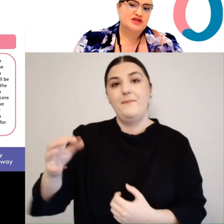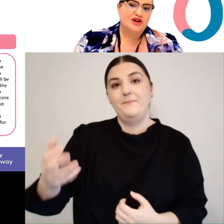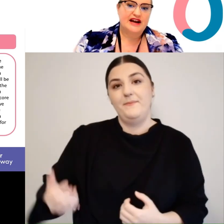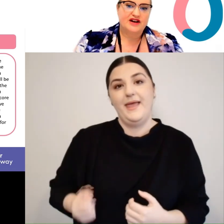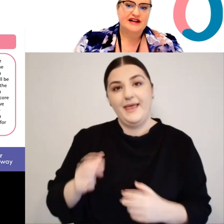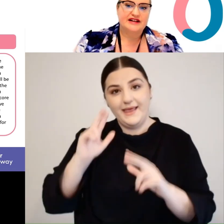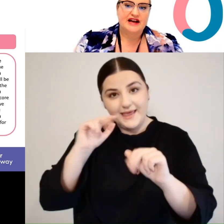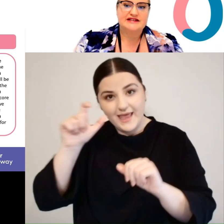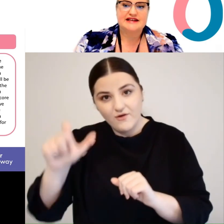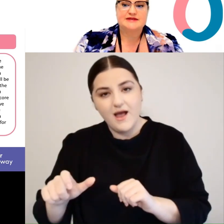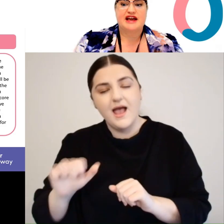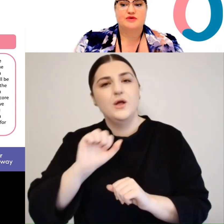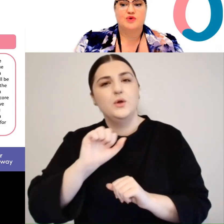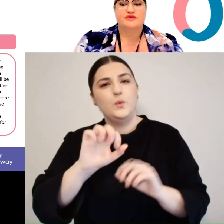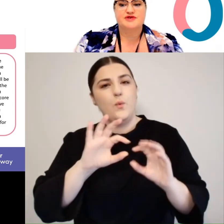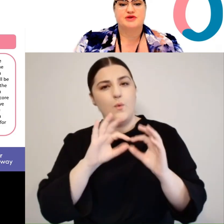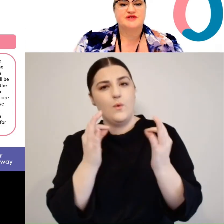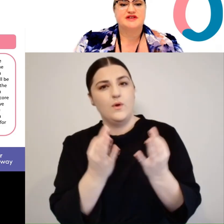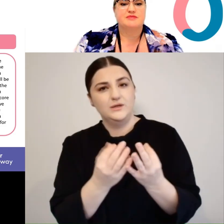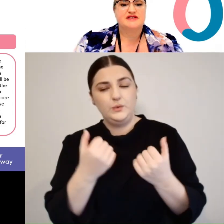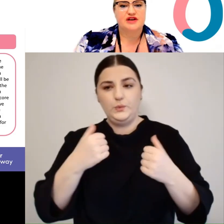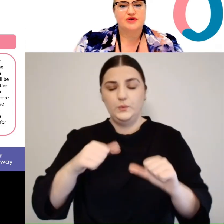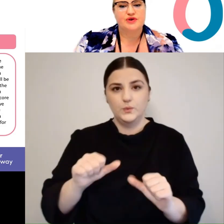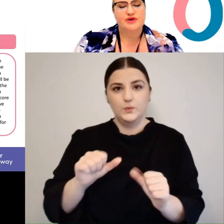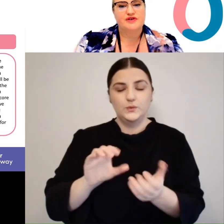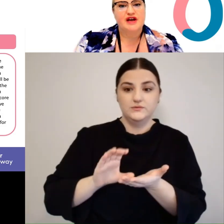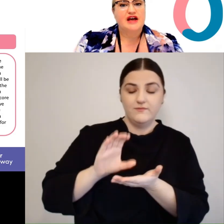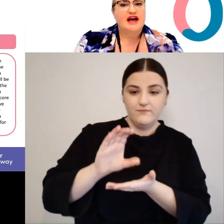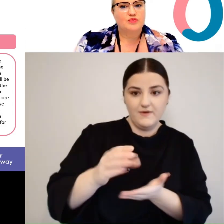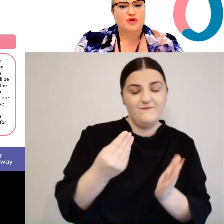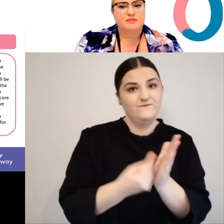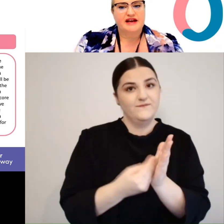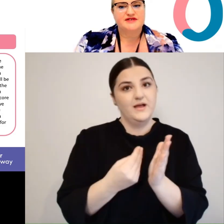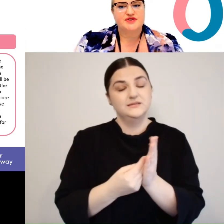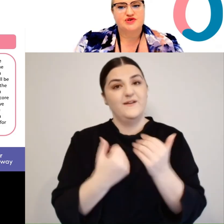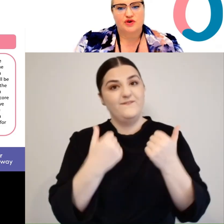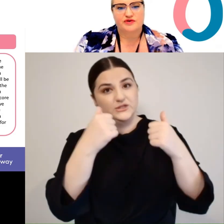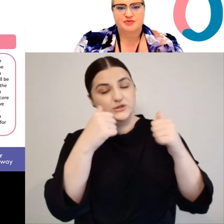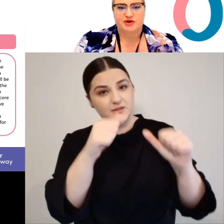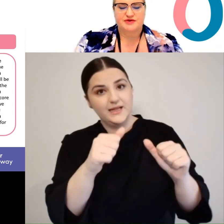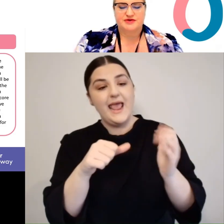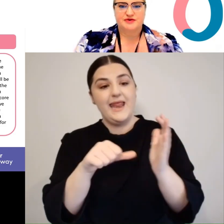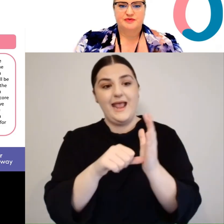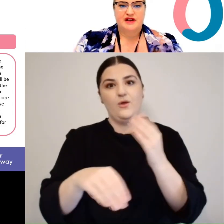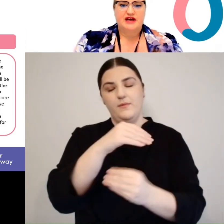The Grant Opportunity Guidelines explain what responses must include and what makes a strong response.